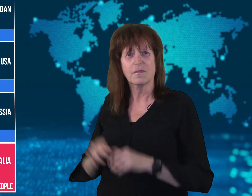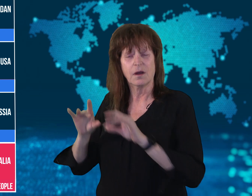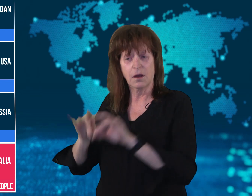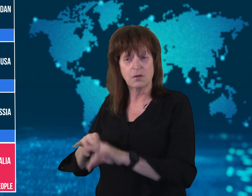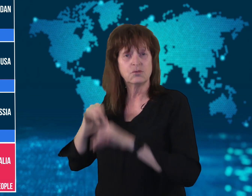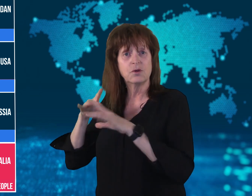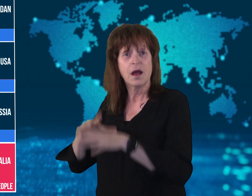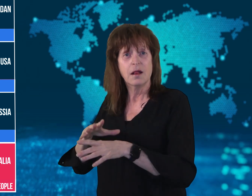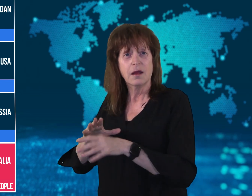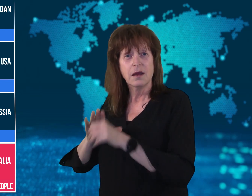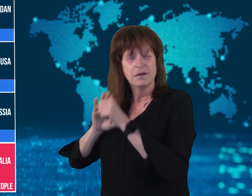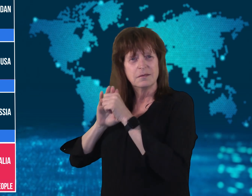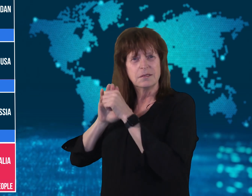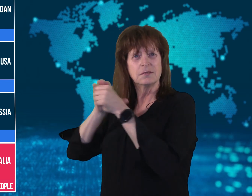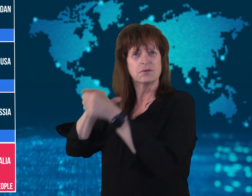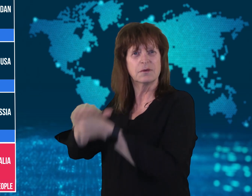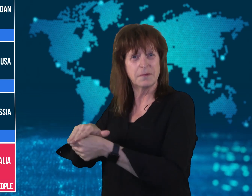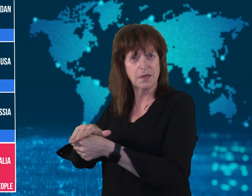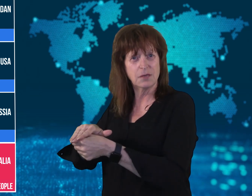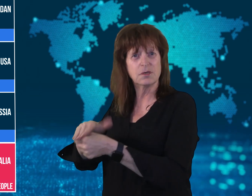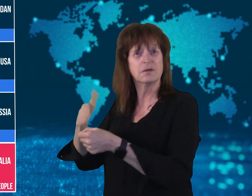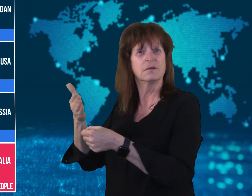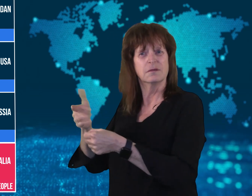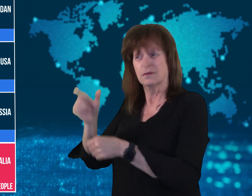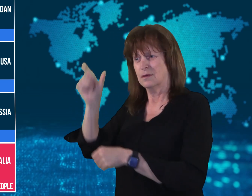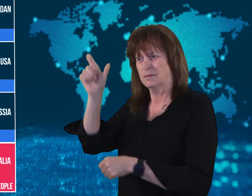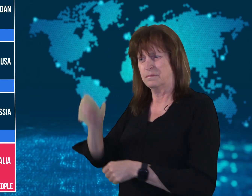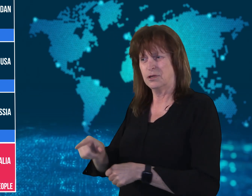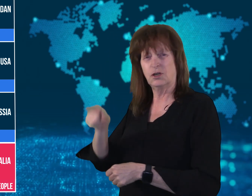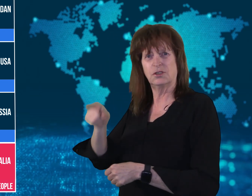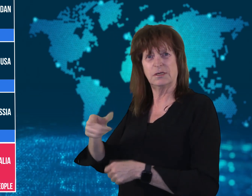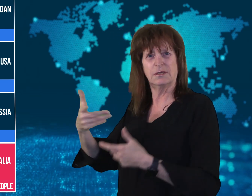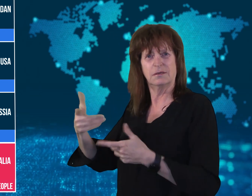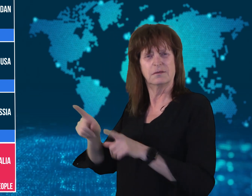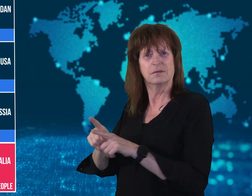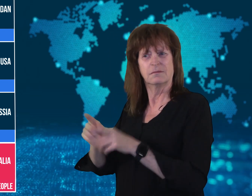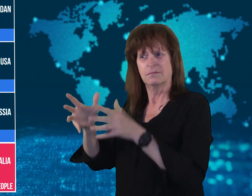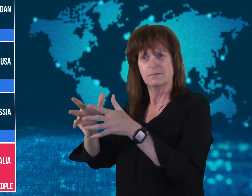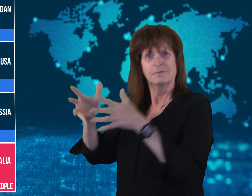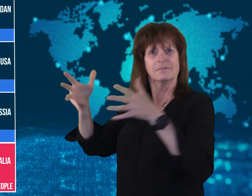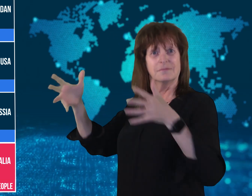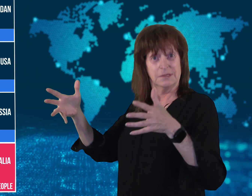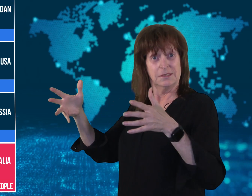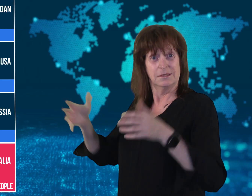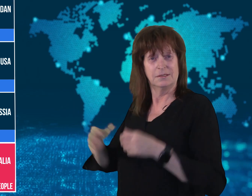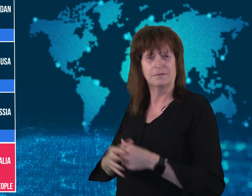Discrimination against larger people